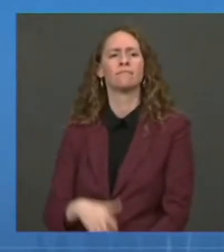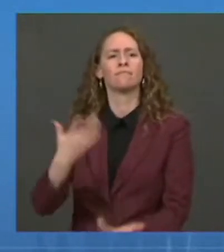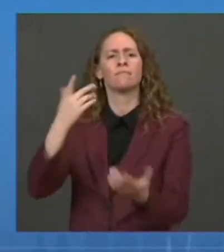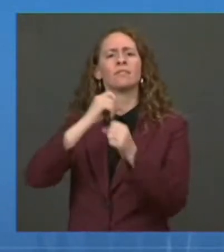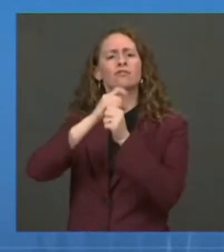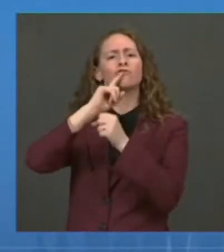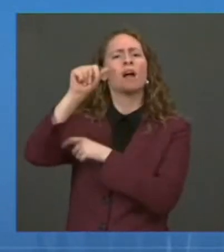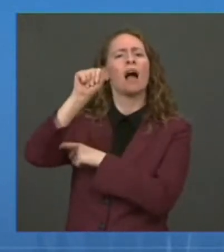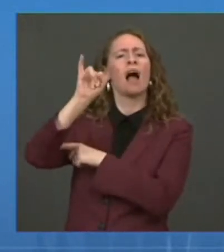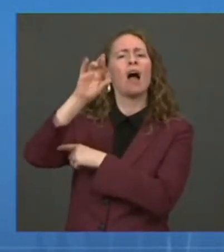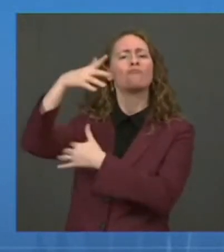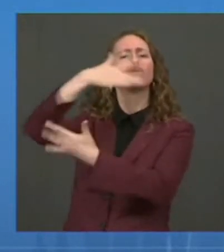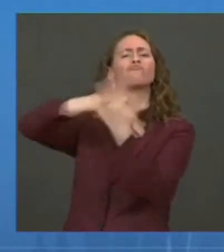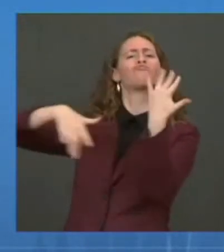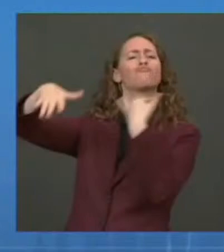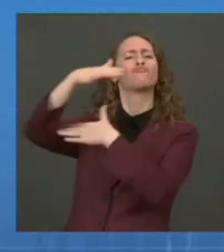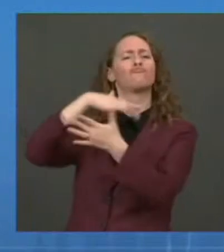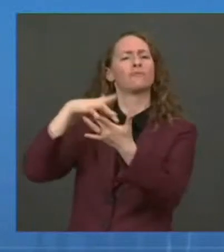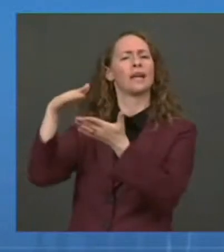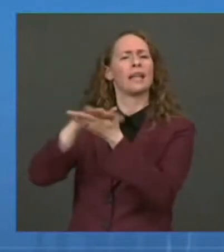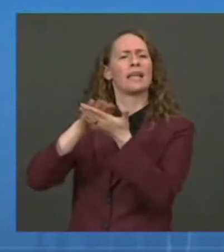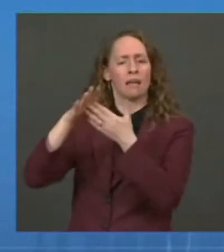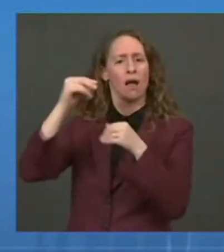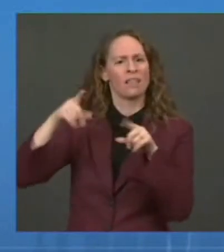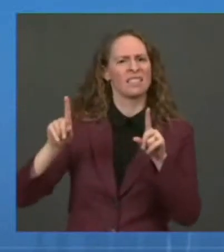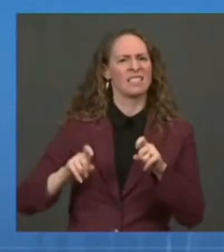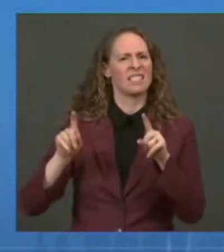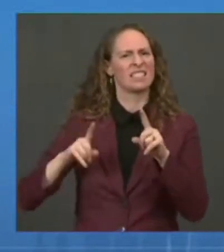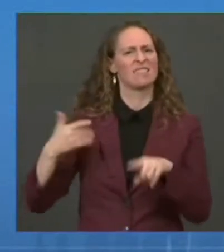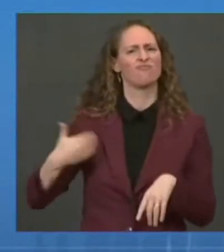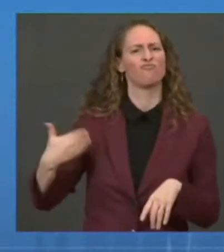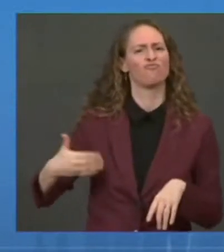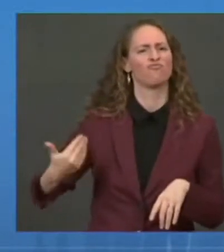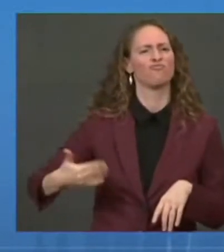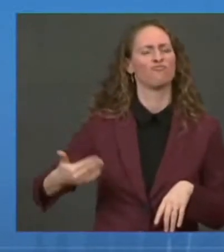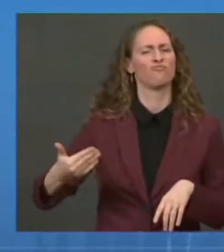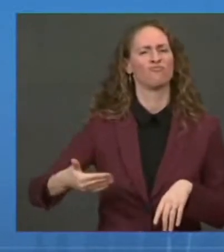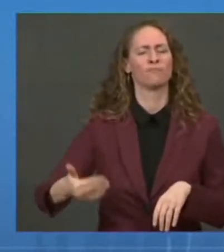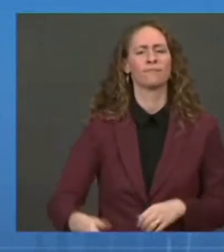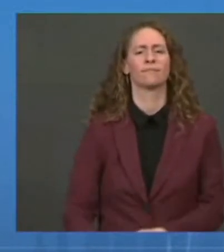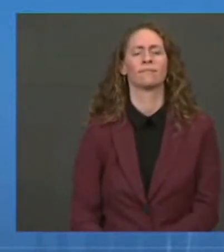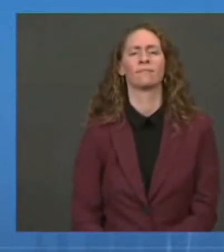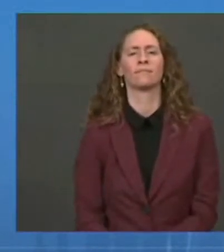WITH WEARING A MASK WASHING YOUR HANDS, IMPROVING VENTILATION AND INCREASED TESTING TO SLOW TRANSMISSION OF